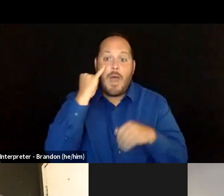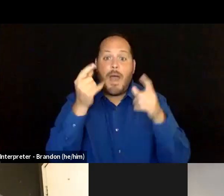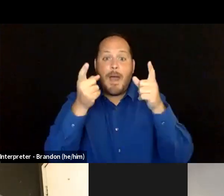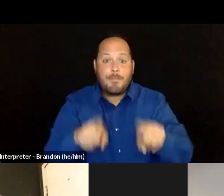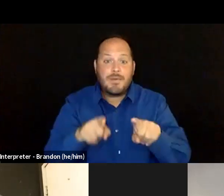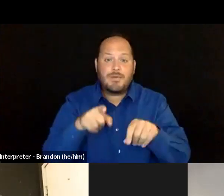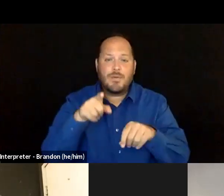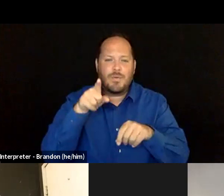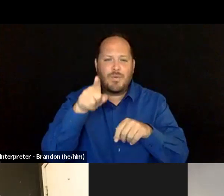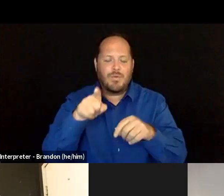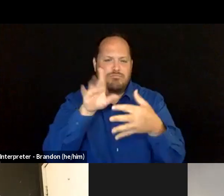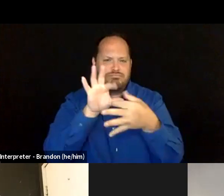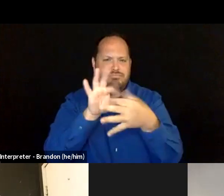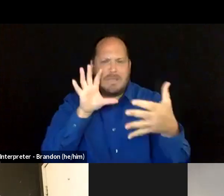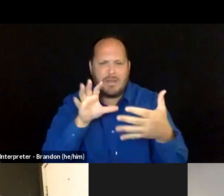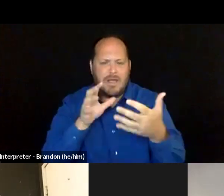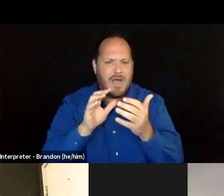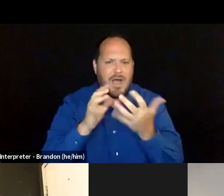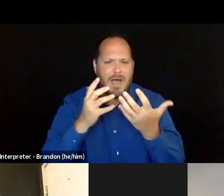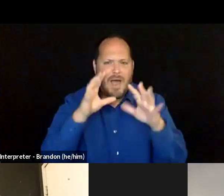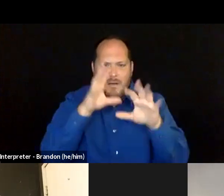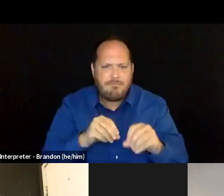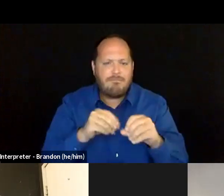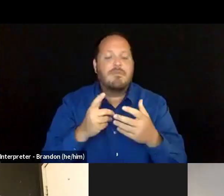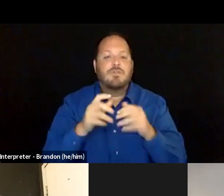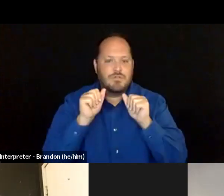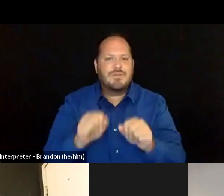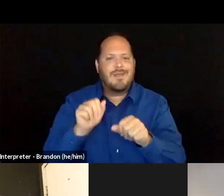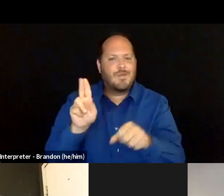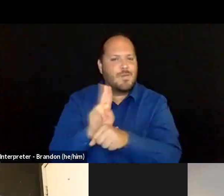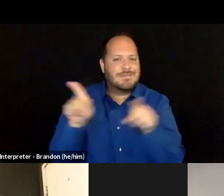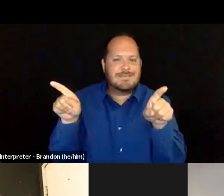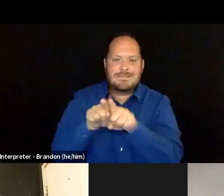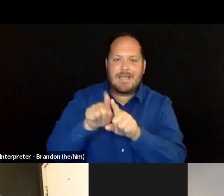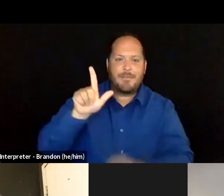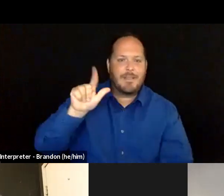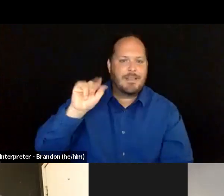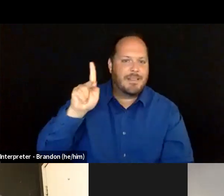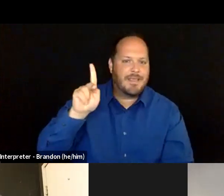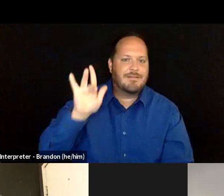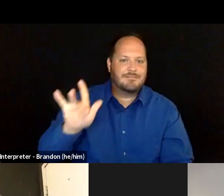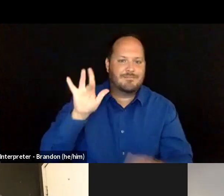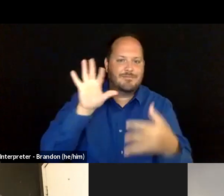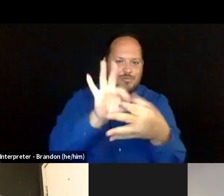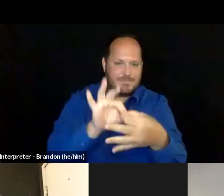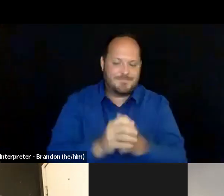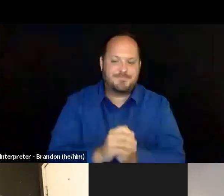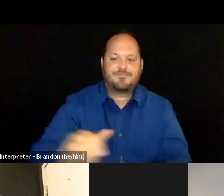Racial justice and transgender justice program director at Basic Rights Oregon, and I'm happy to be here tonight.